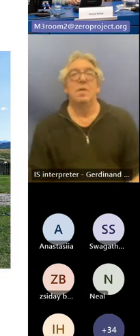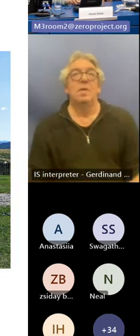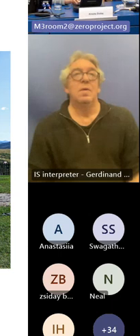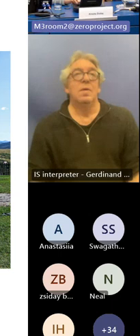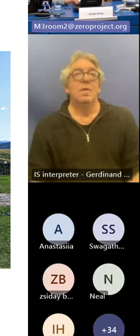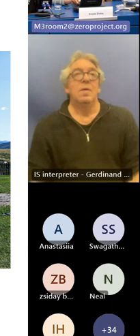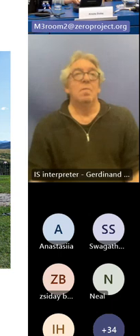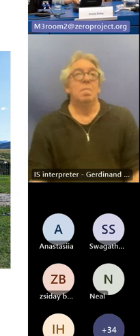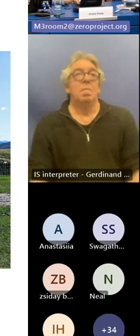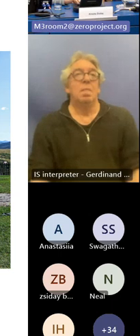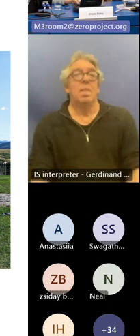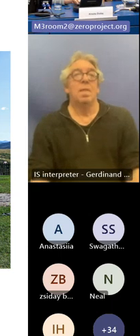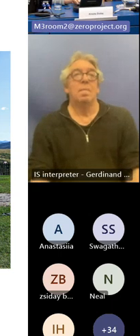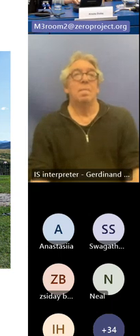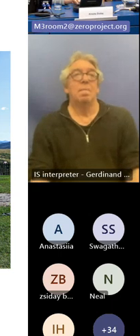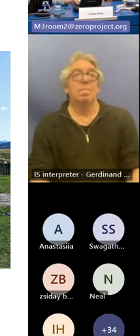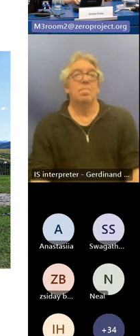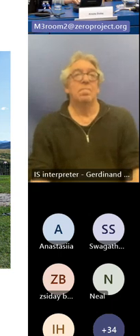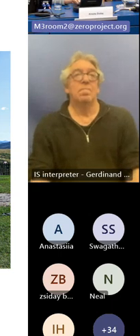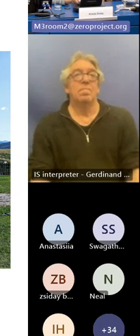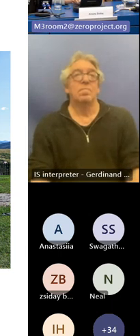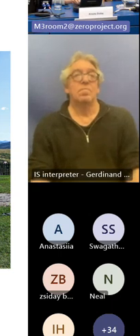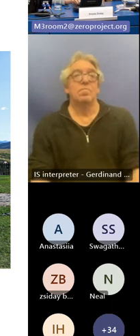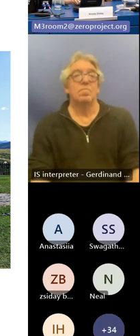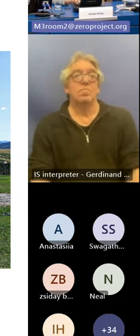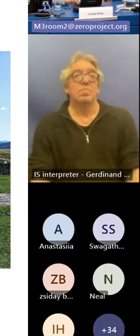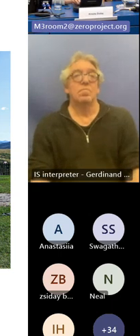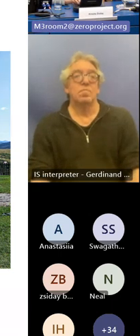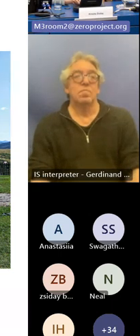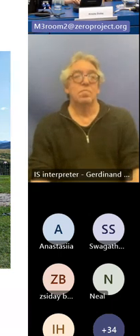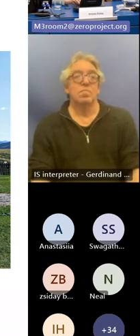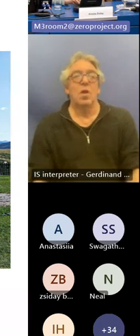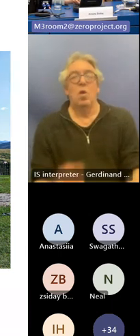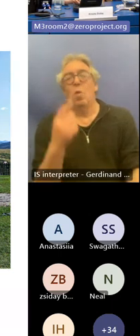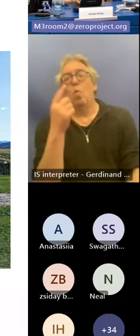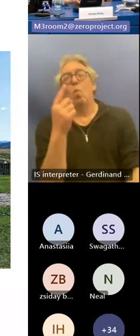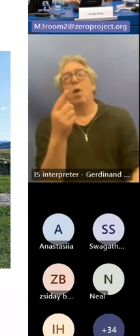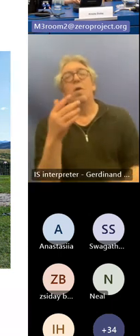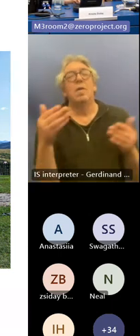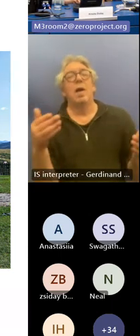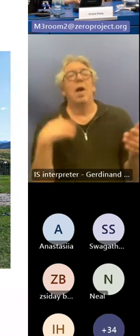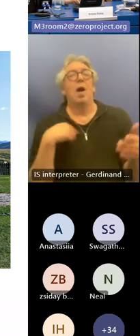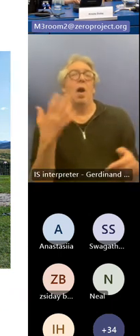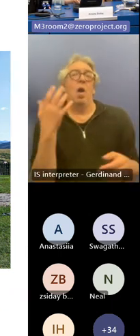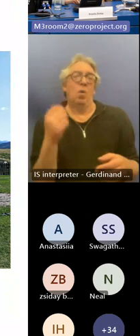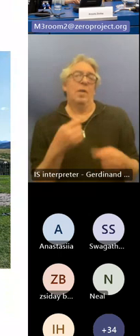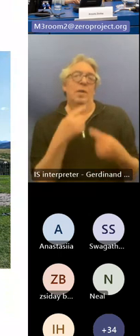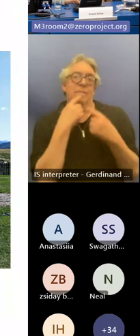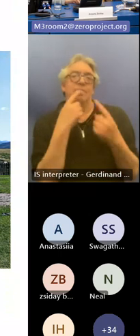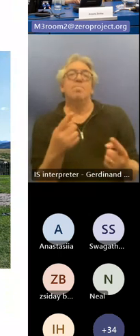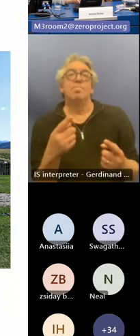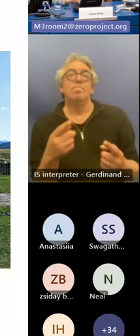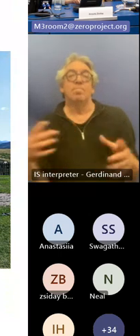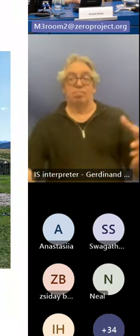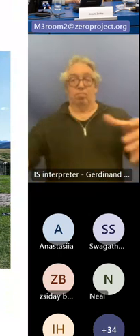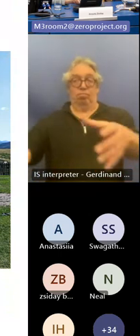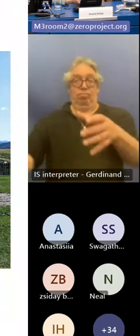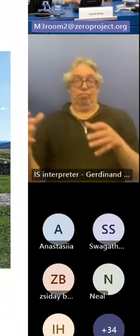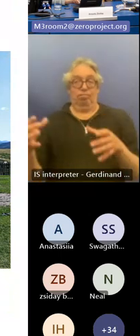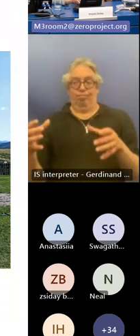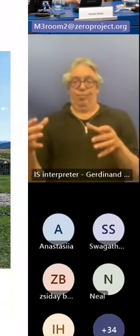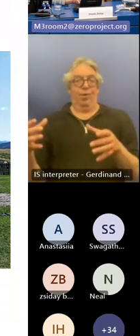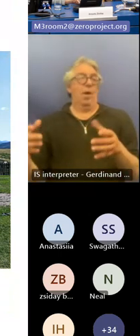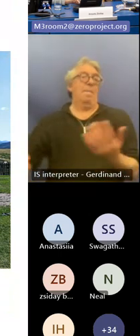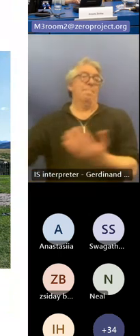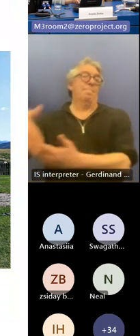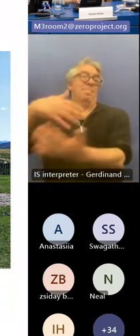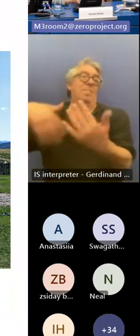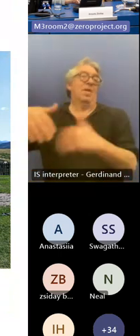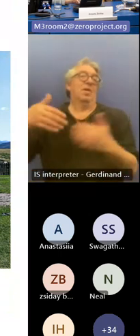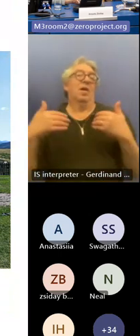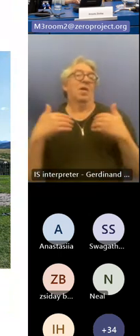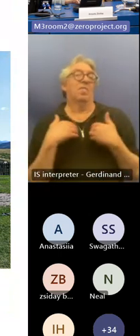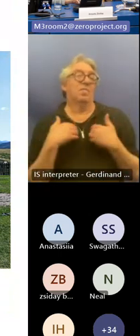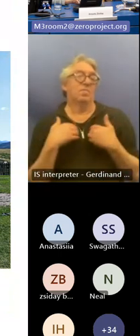I would really like to say out loud is that we work with mixed groups, it means the background